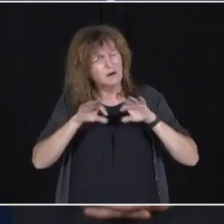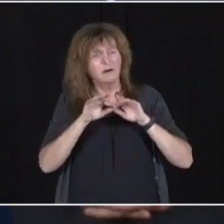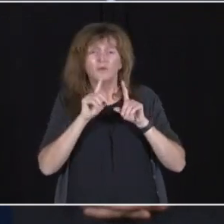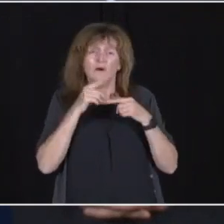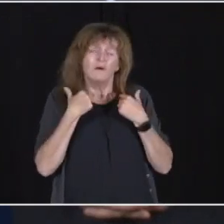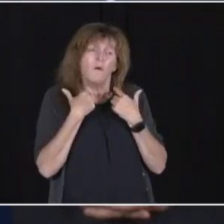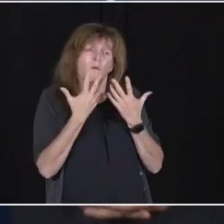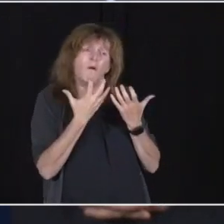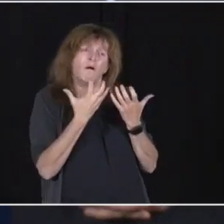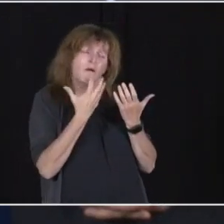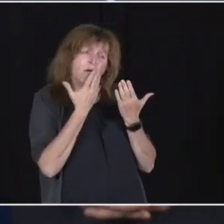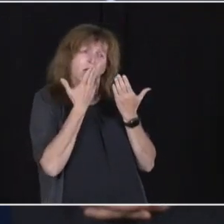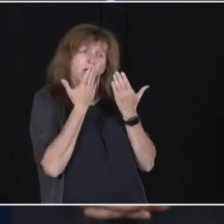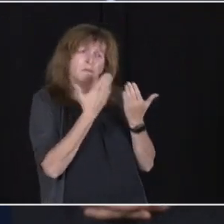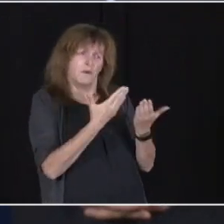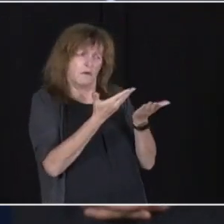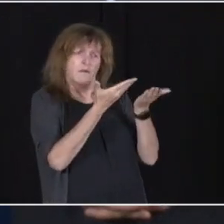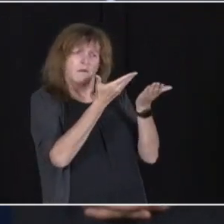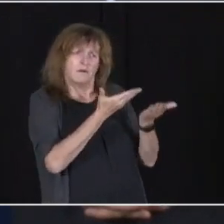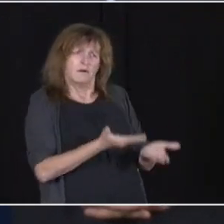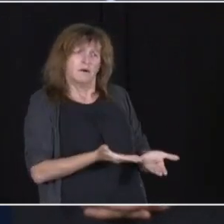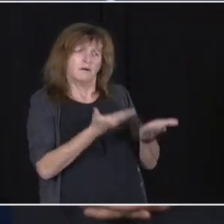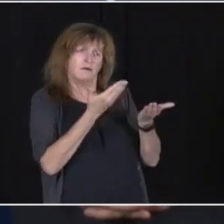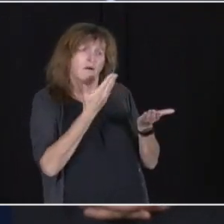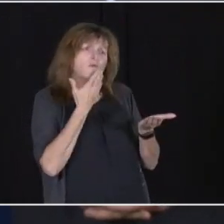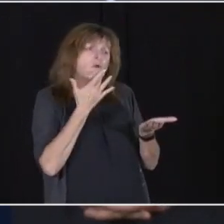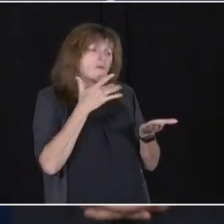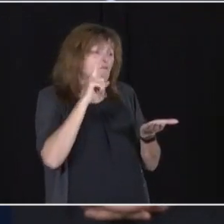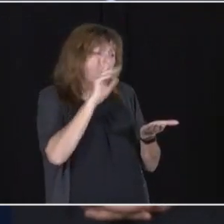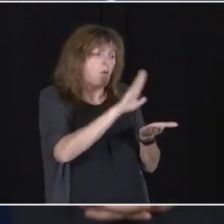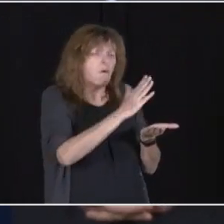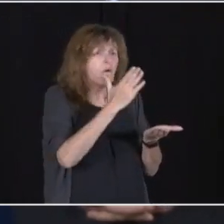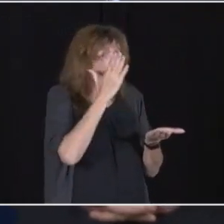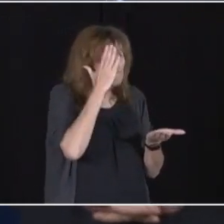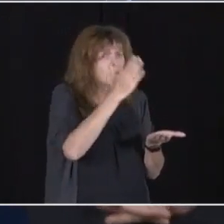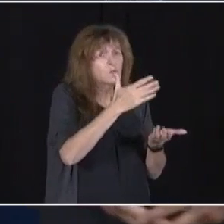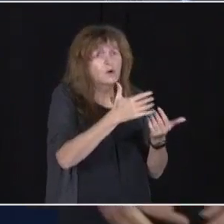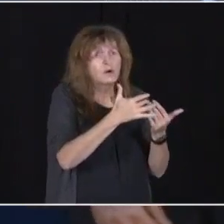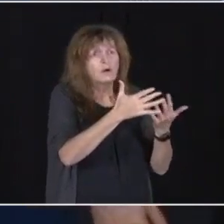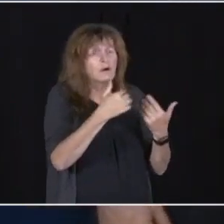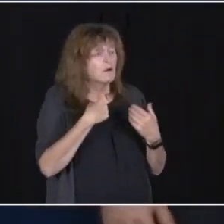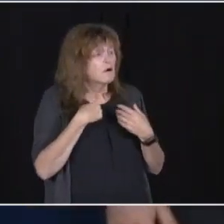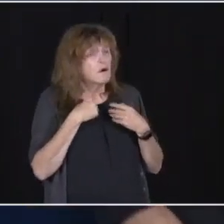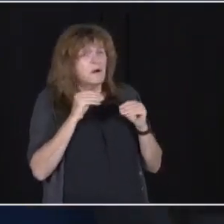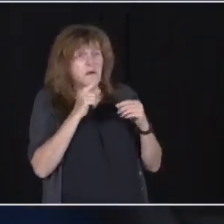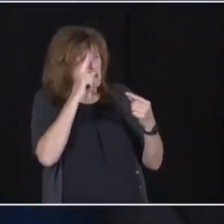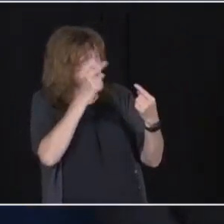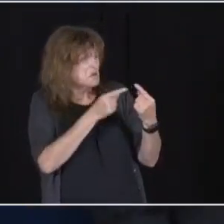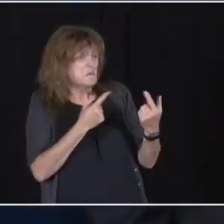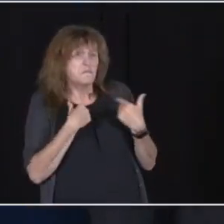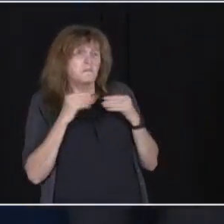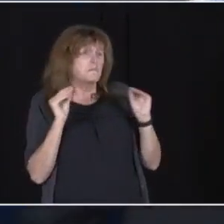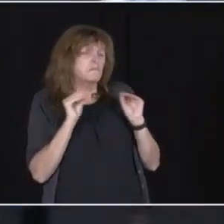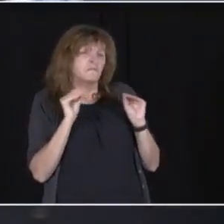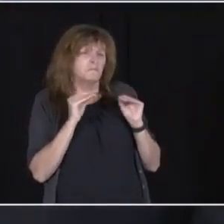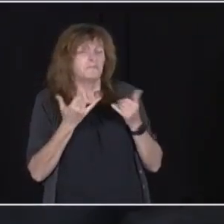critical critical bill. But I just want to wish her all of the best. She is a good person, never had an issue or a